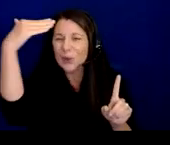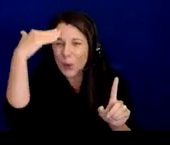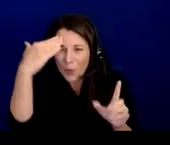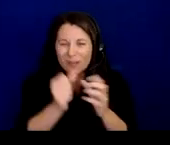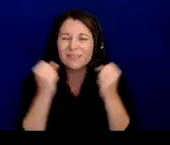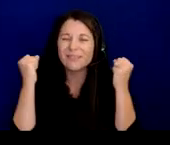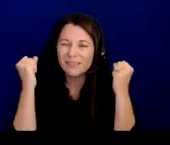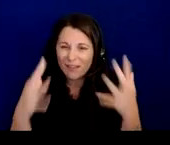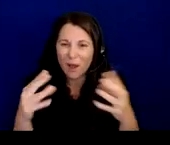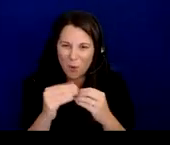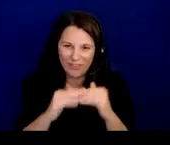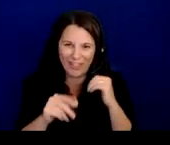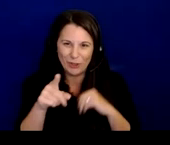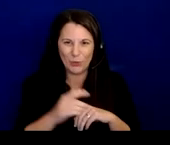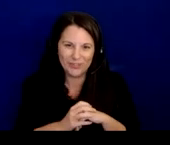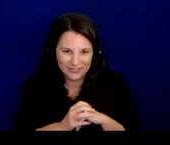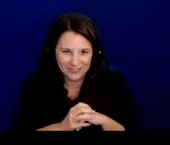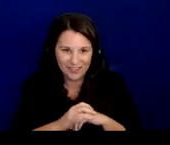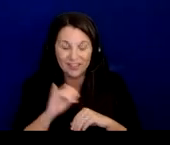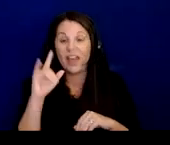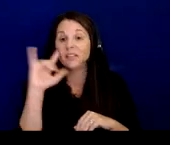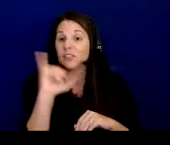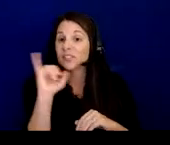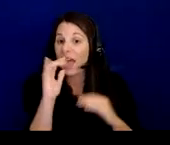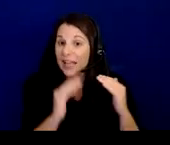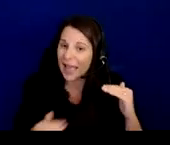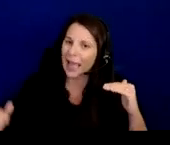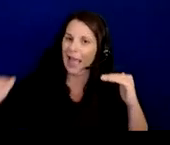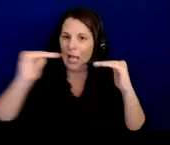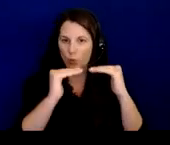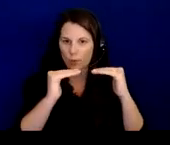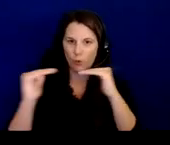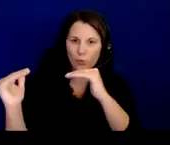And again, I think this this this model or framework of power dynamic